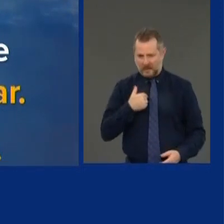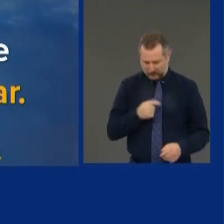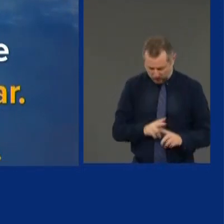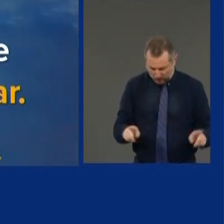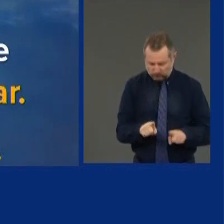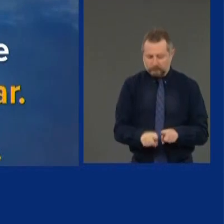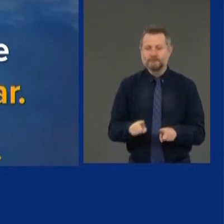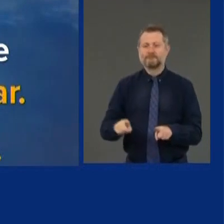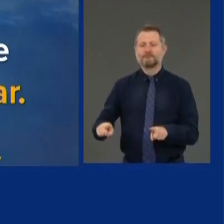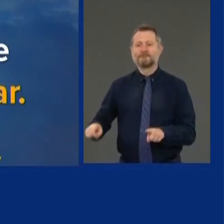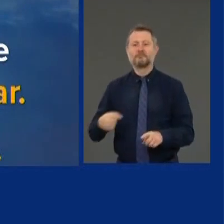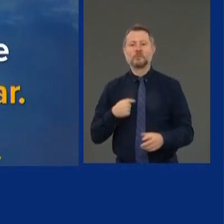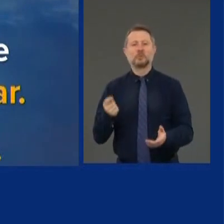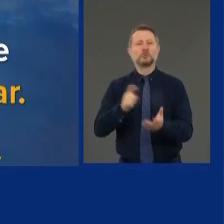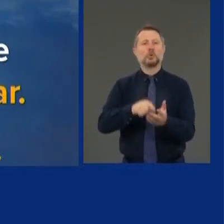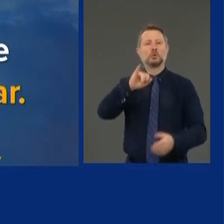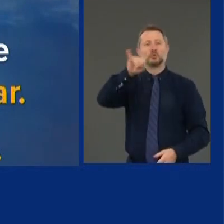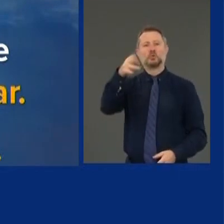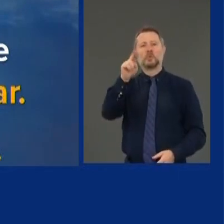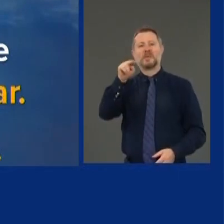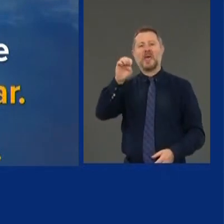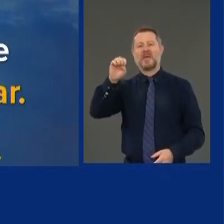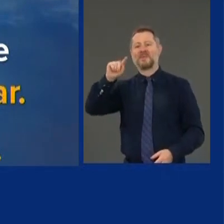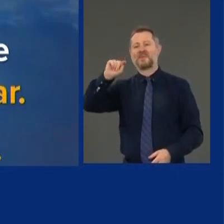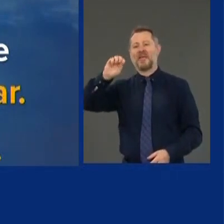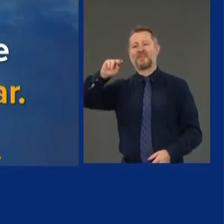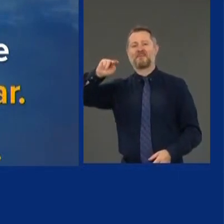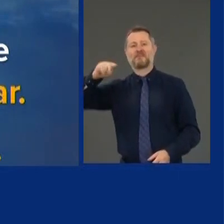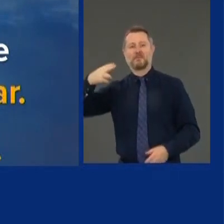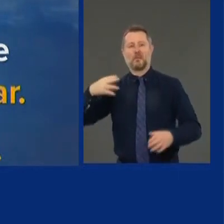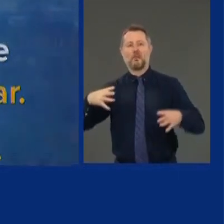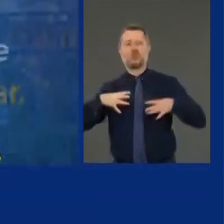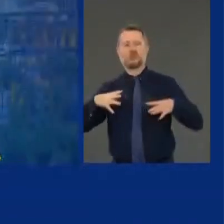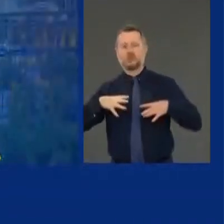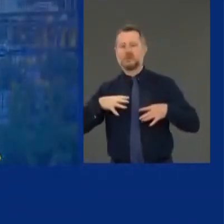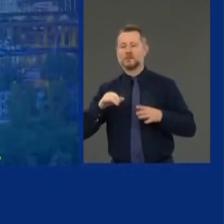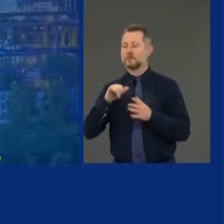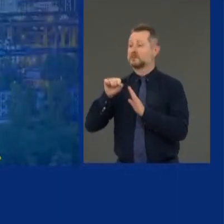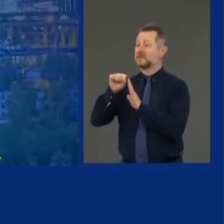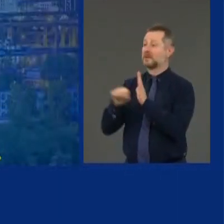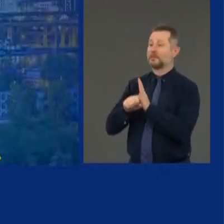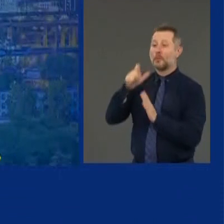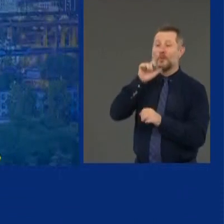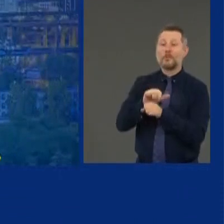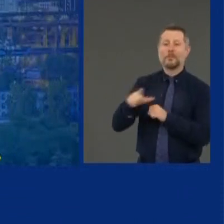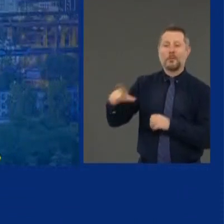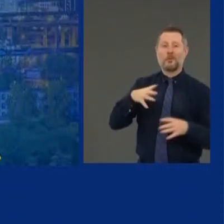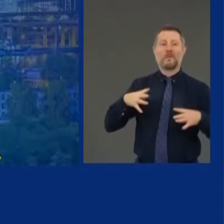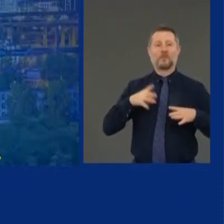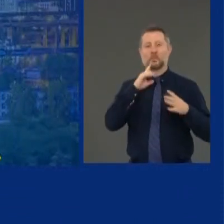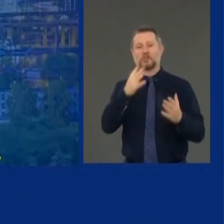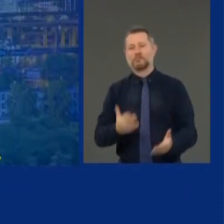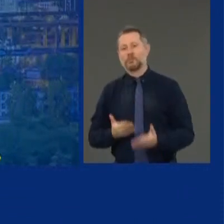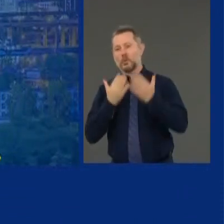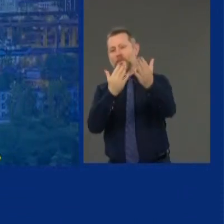ORDER TODAY, HENCE ALL MY PENS. RECOGNIZING IT AS A HOLIDAY FOR STATE EMPLOYEES.